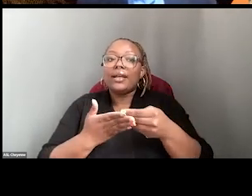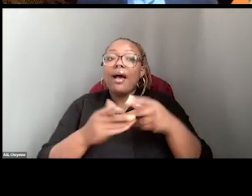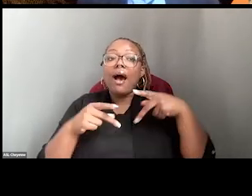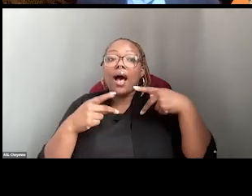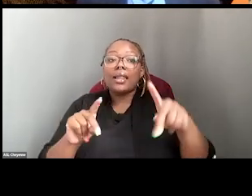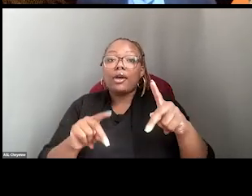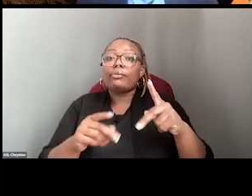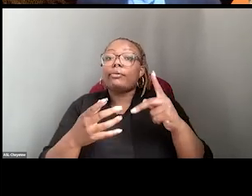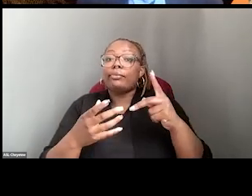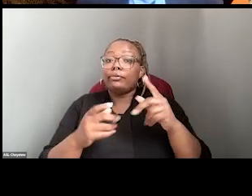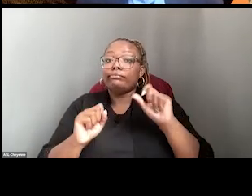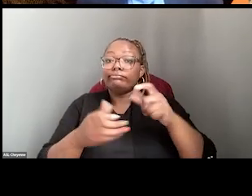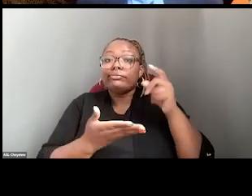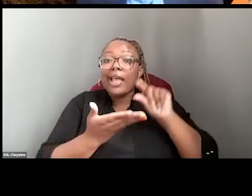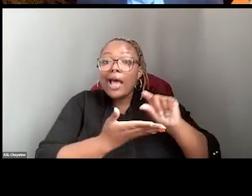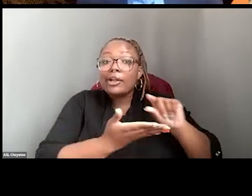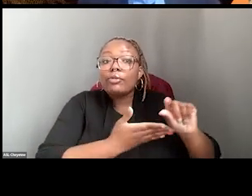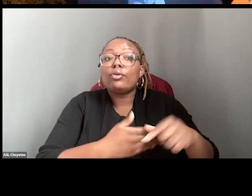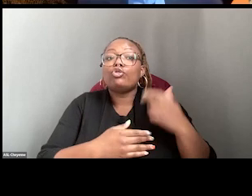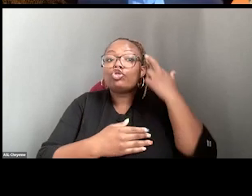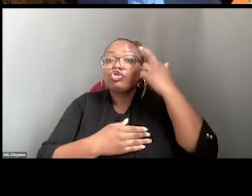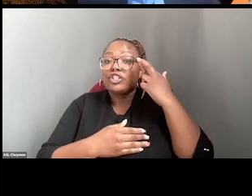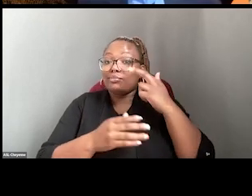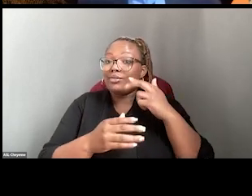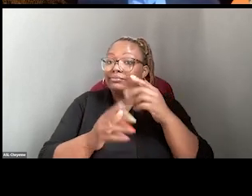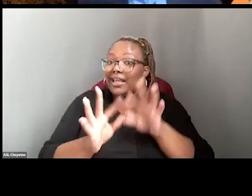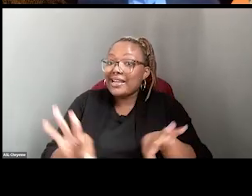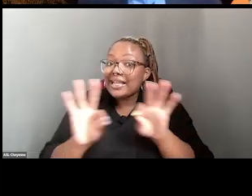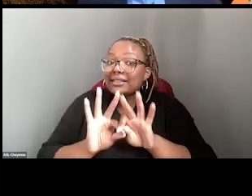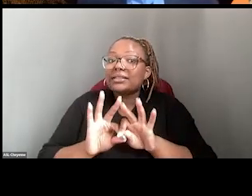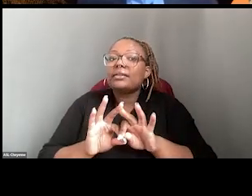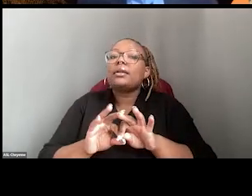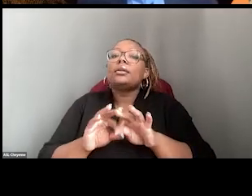Comply with all of the project reporting requirements. Make sure that you hit those report requirements --